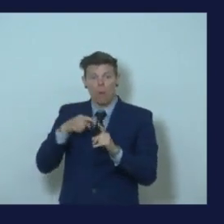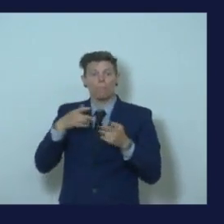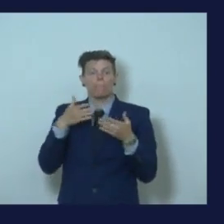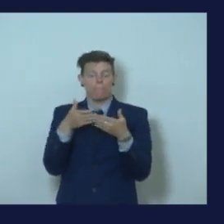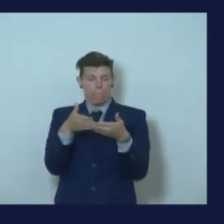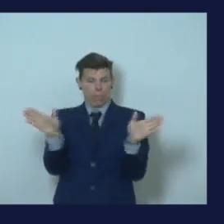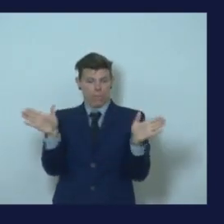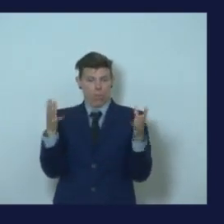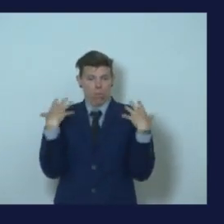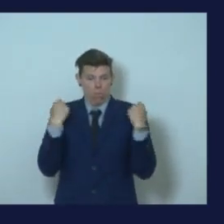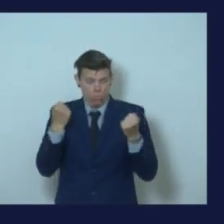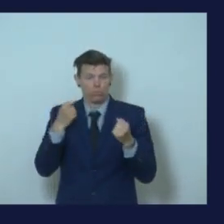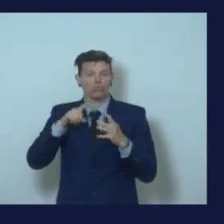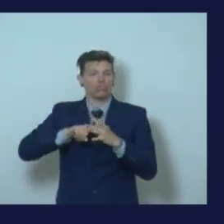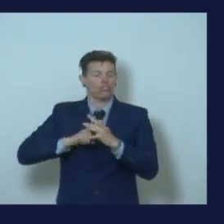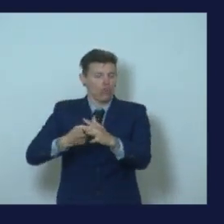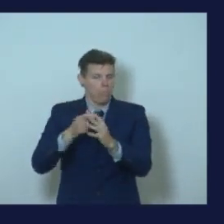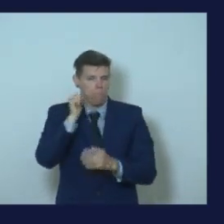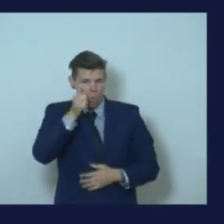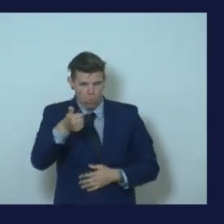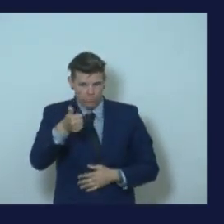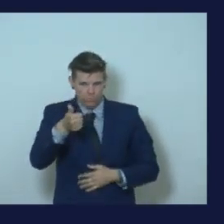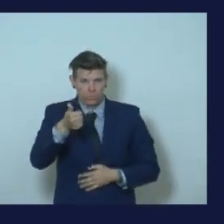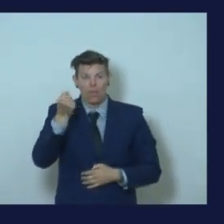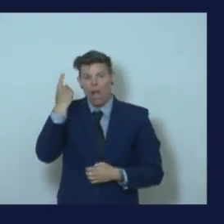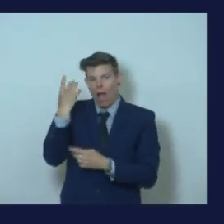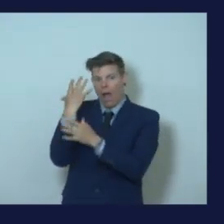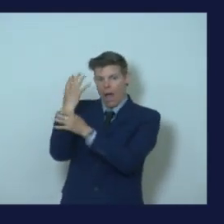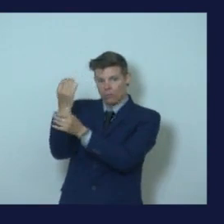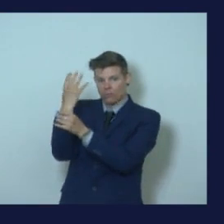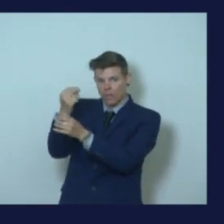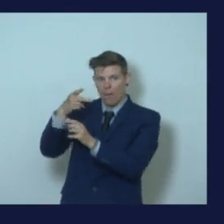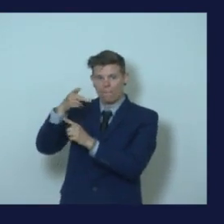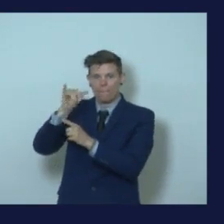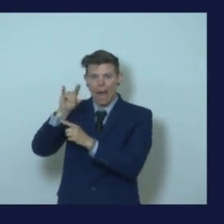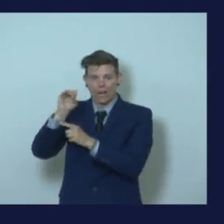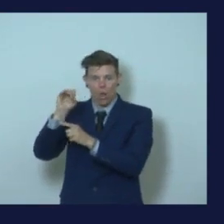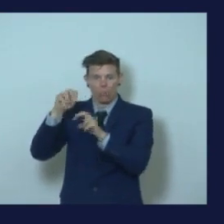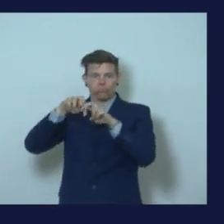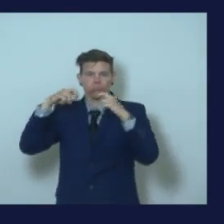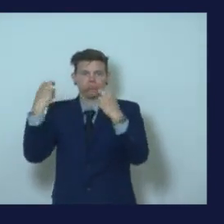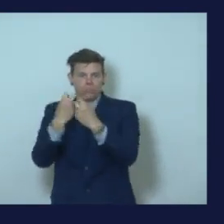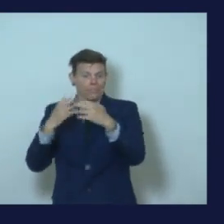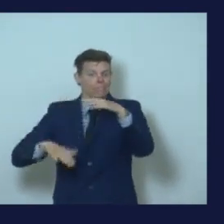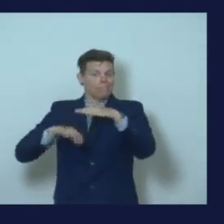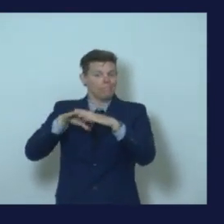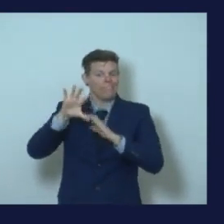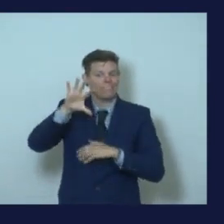AND THIS IS WHY WE CALL IT A SOFT OPENING RECOMMENDING THE PUBLIC HEALTH ORDER.